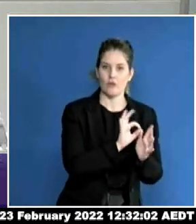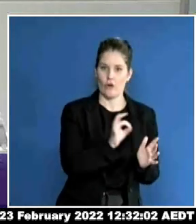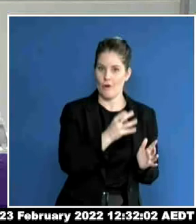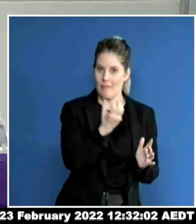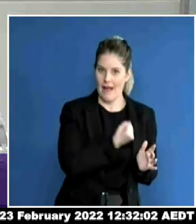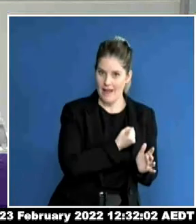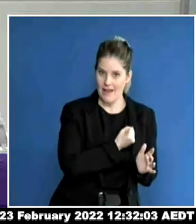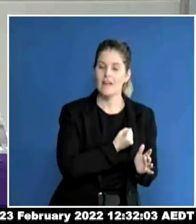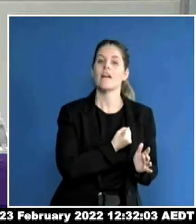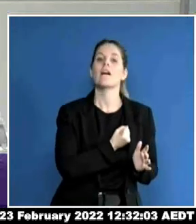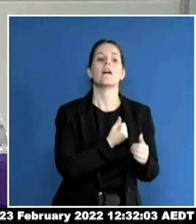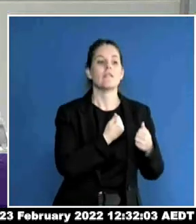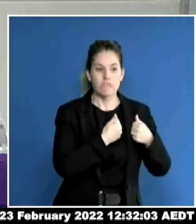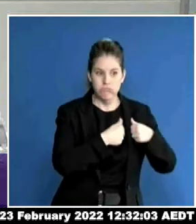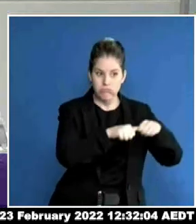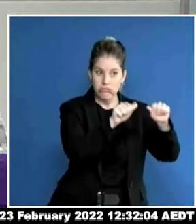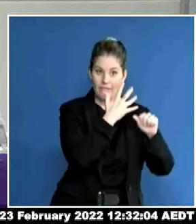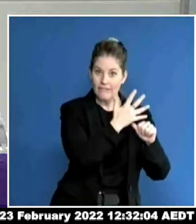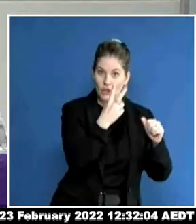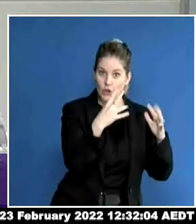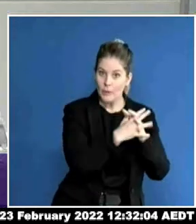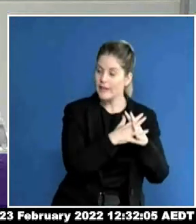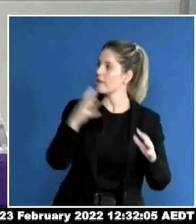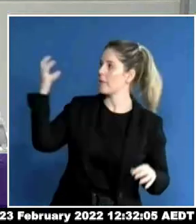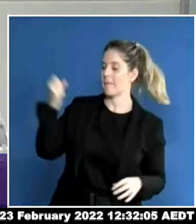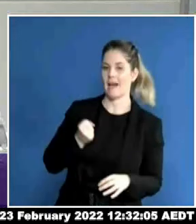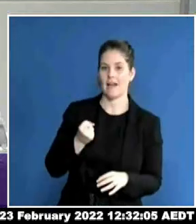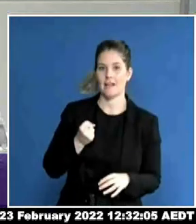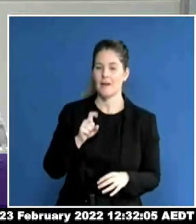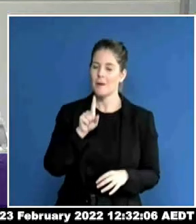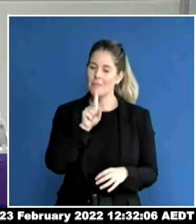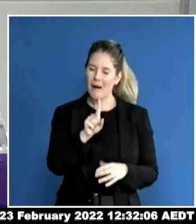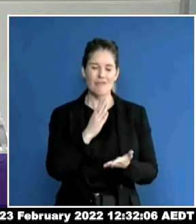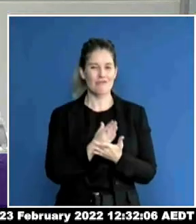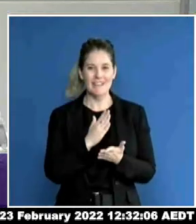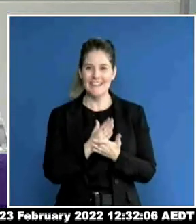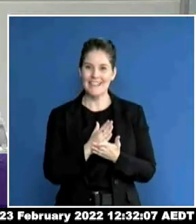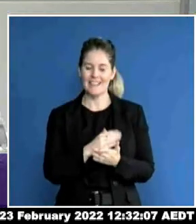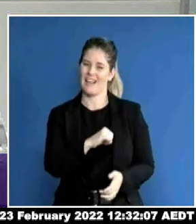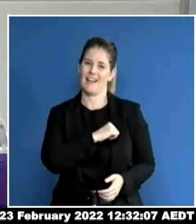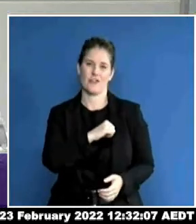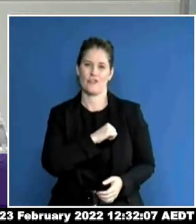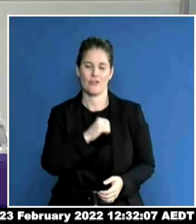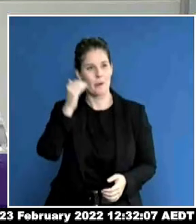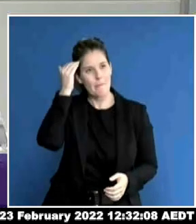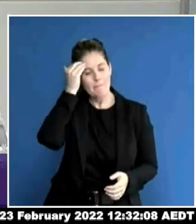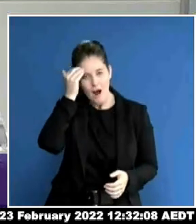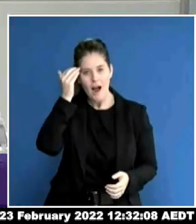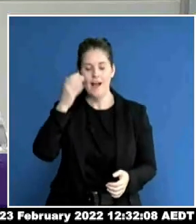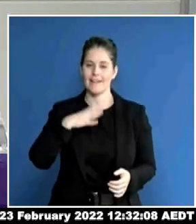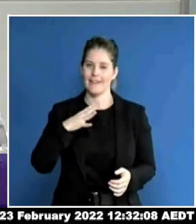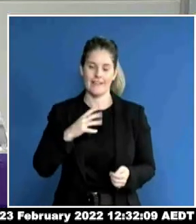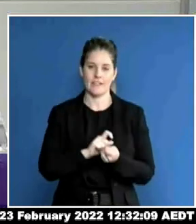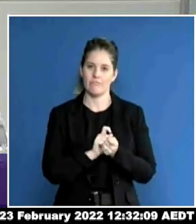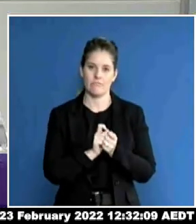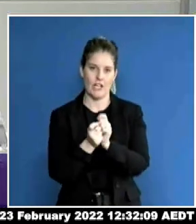But the mindset is what needs to change. They need to - they need to be experts in the broader range of disability, not be